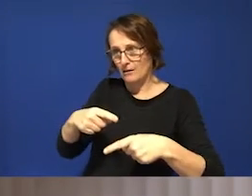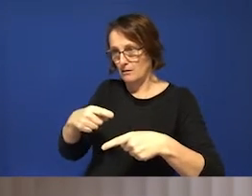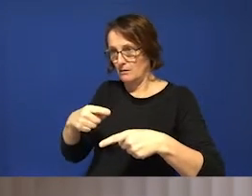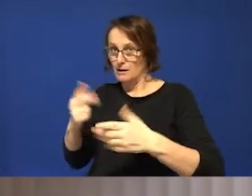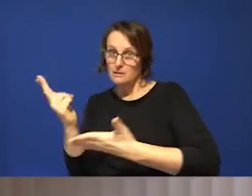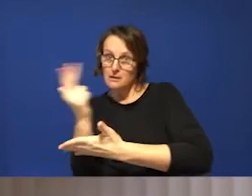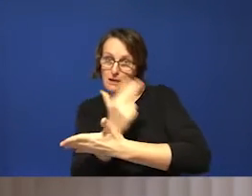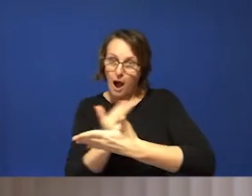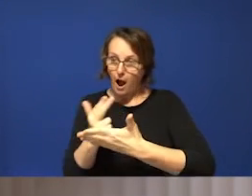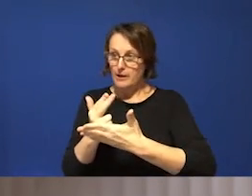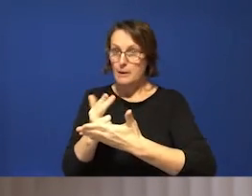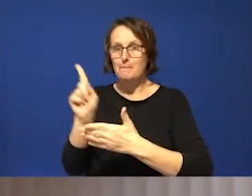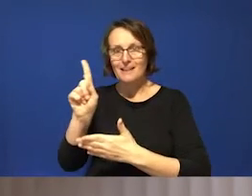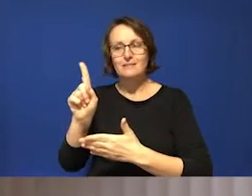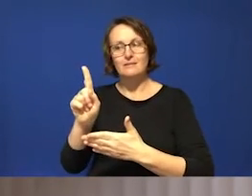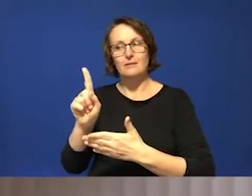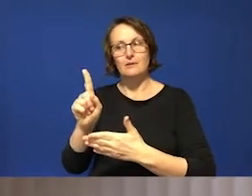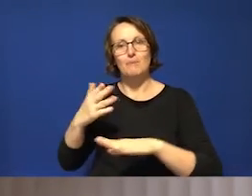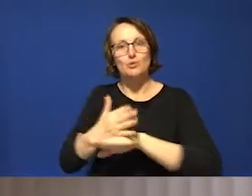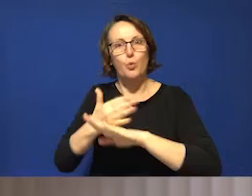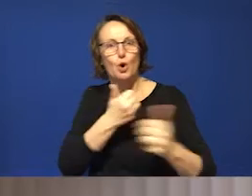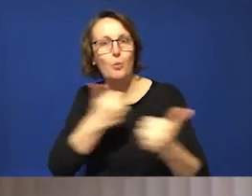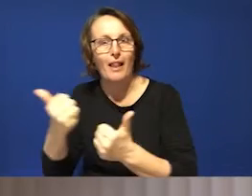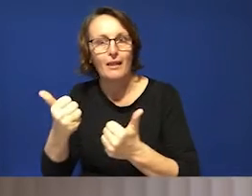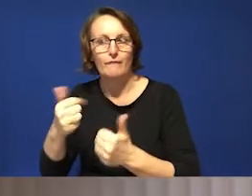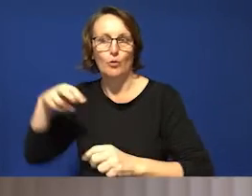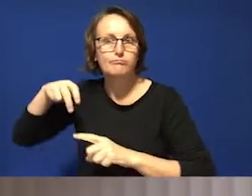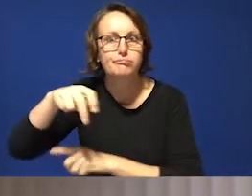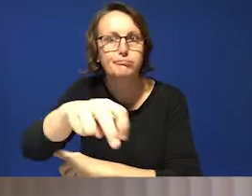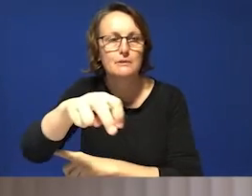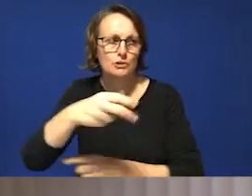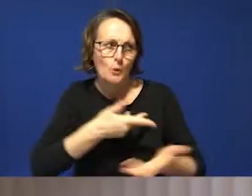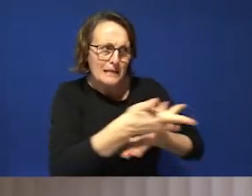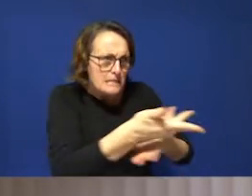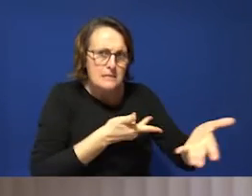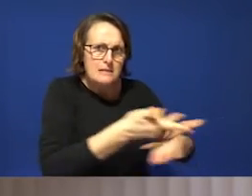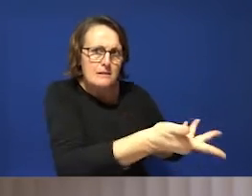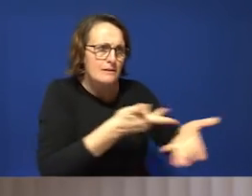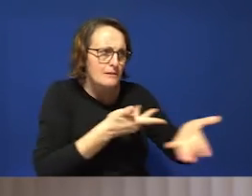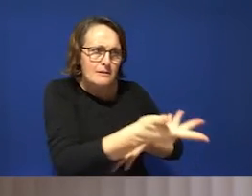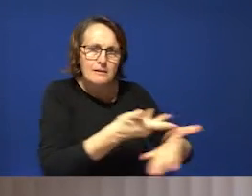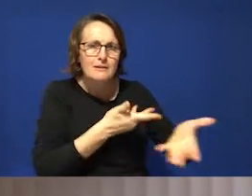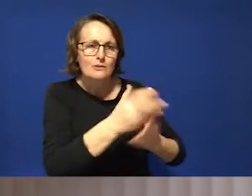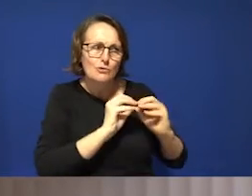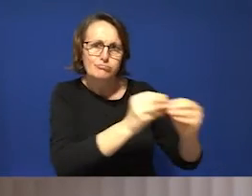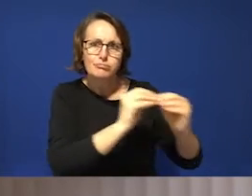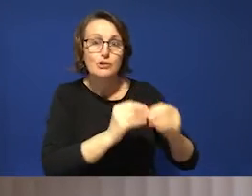and the functionality that was constantly iterating, constantly iterating. And that was a feature for me,